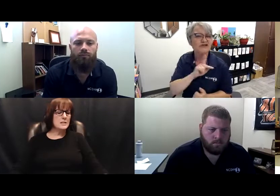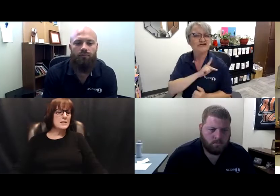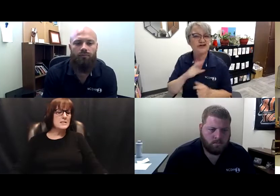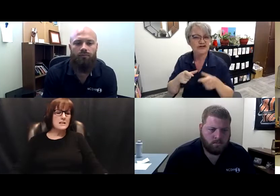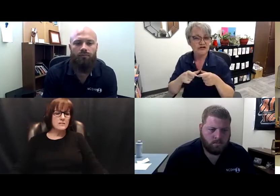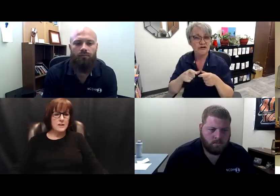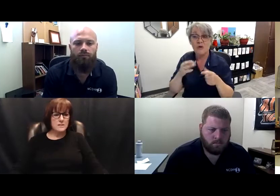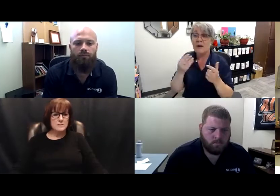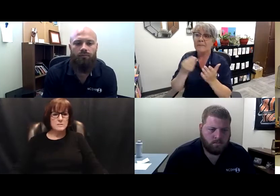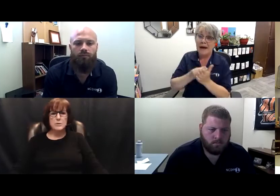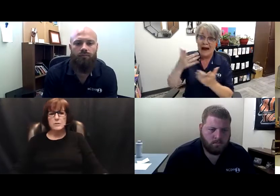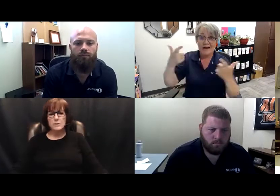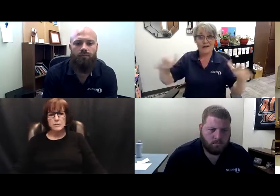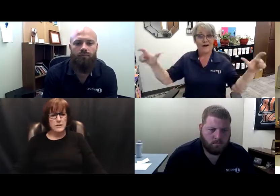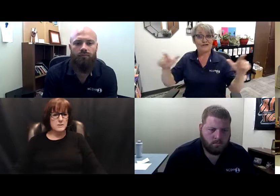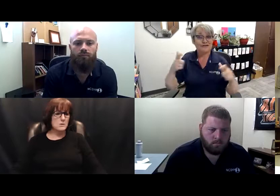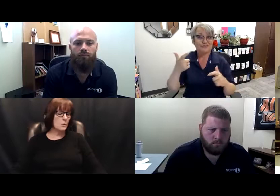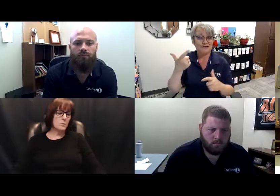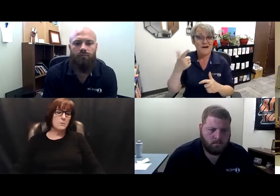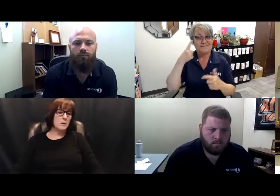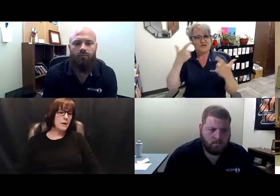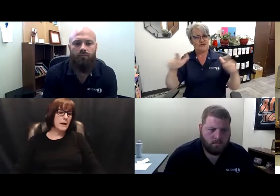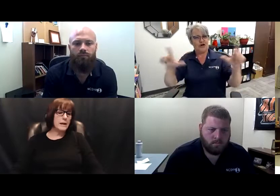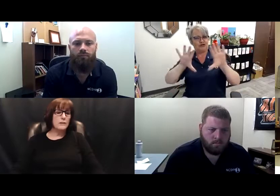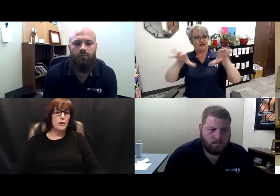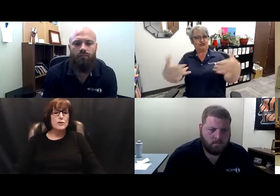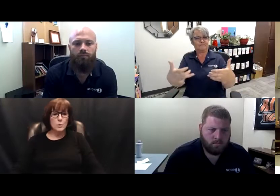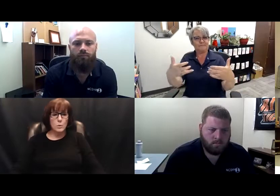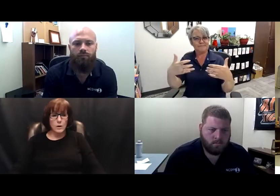listening devices, personal devices or maybe buy larger one